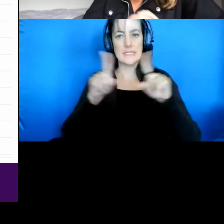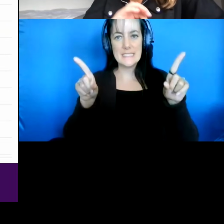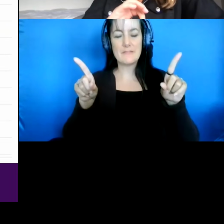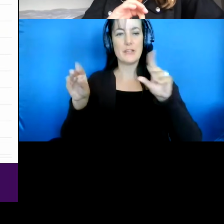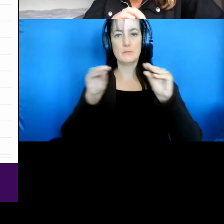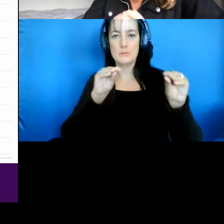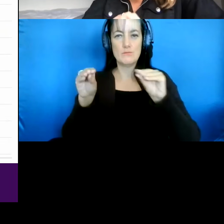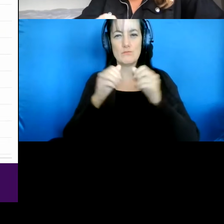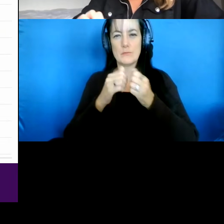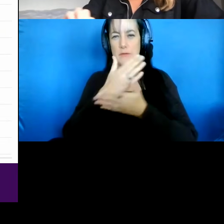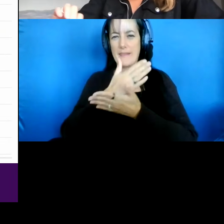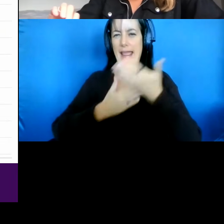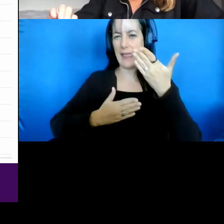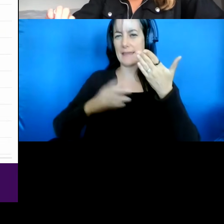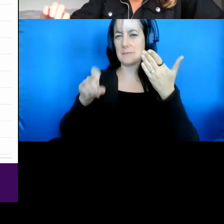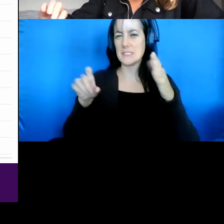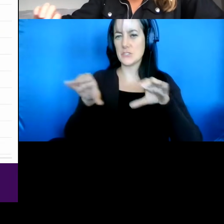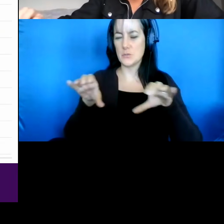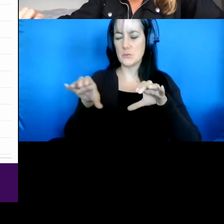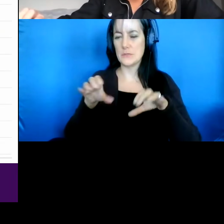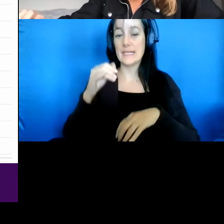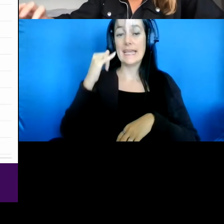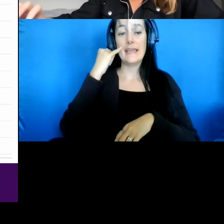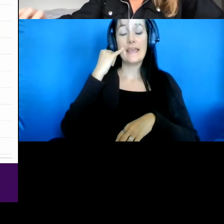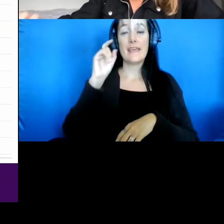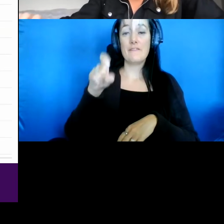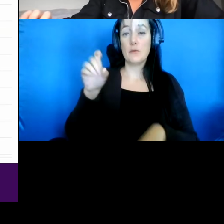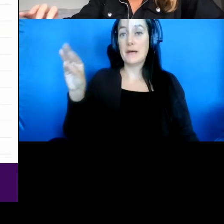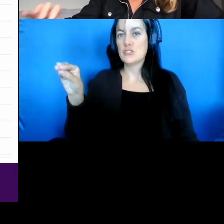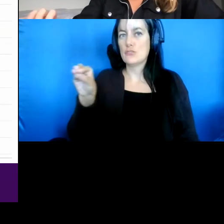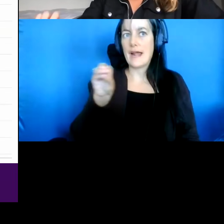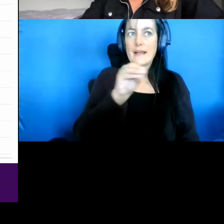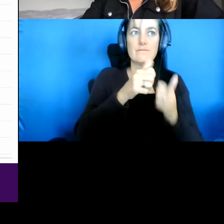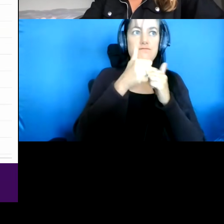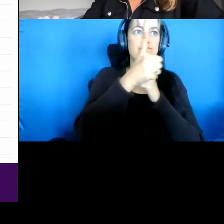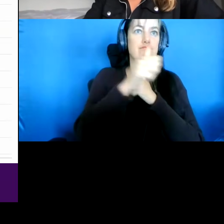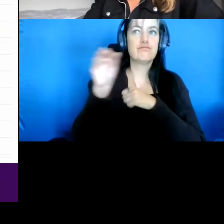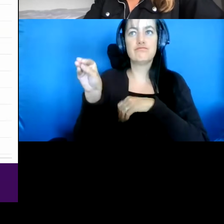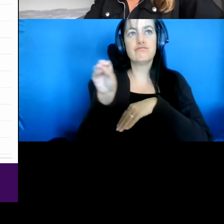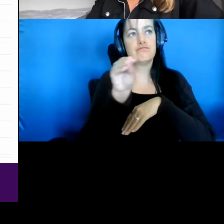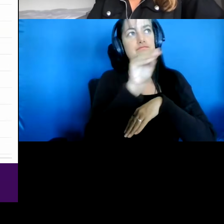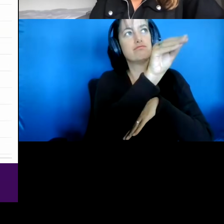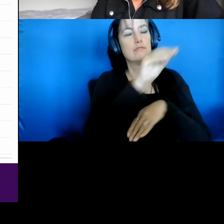If the distance you have to drag is far, it becomes even more difficult. If you think